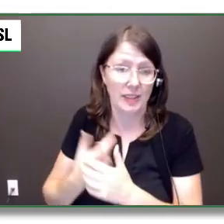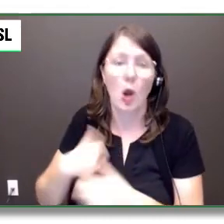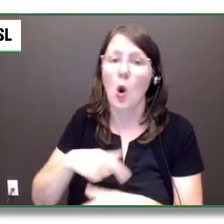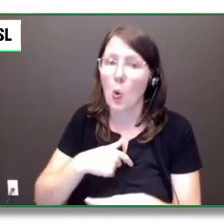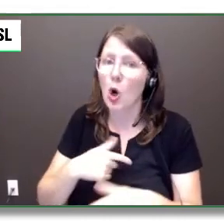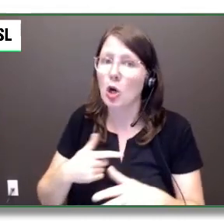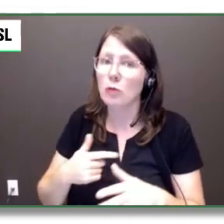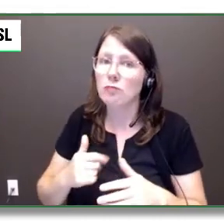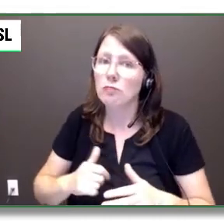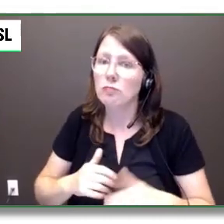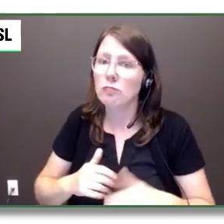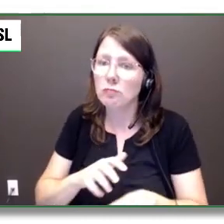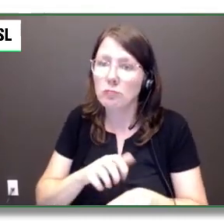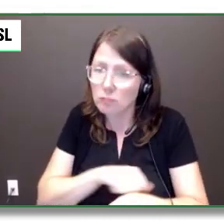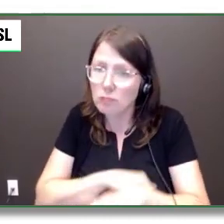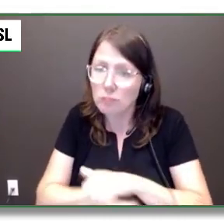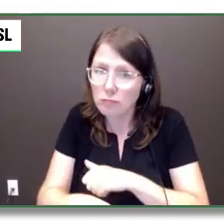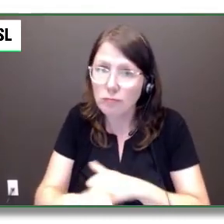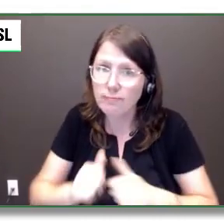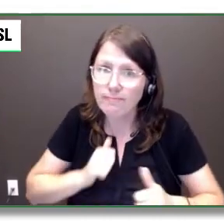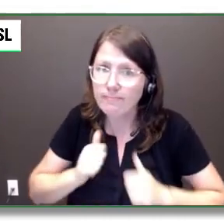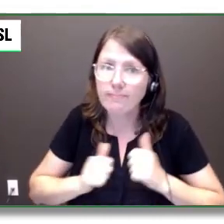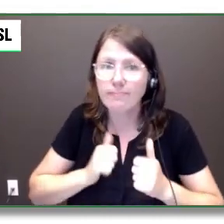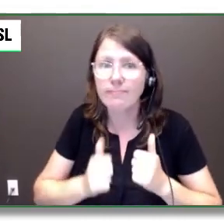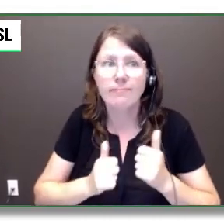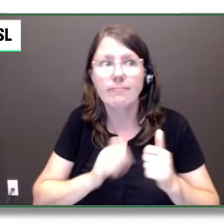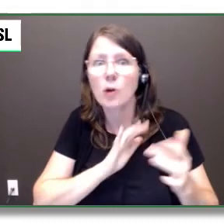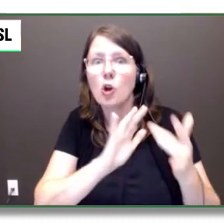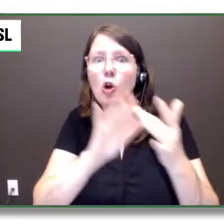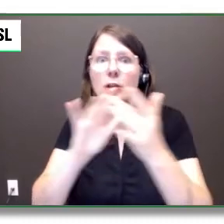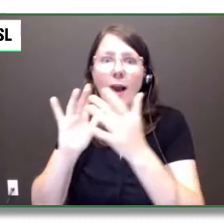know in in discussions with a lot of the groups. And I know with my new role as